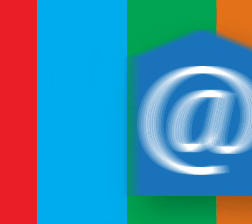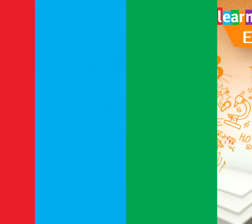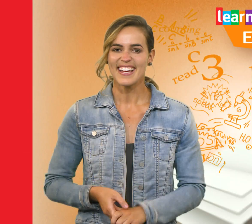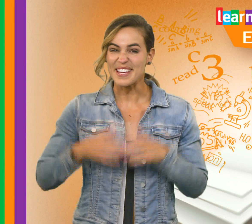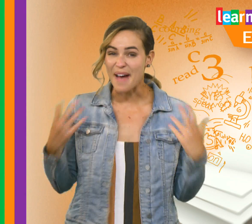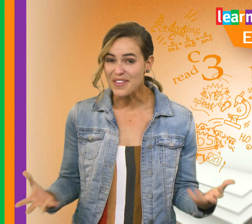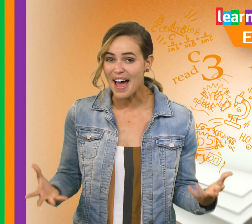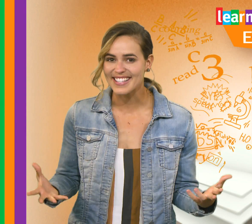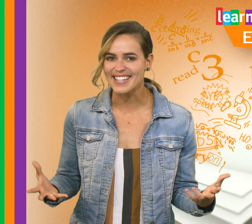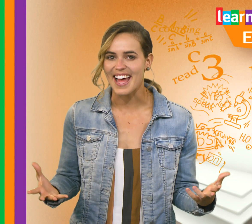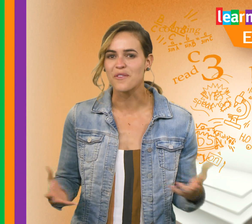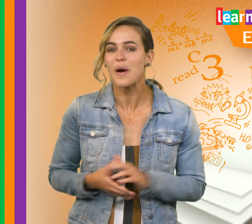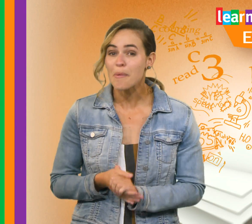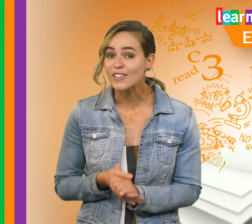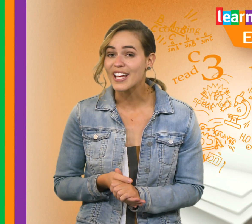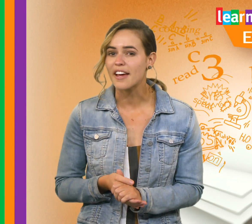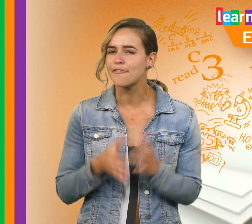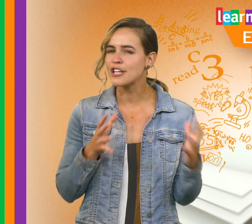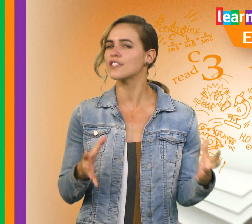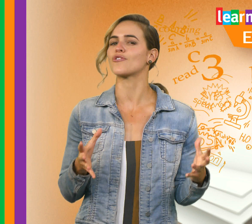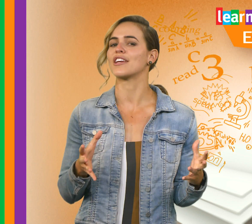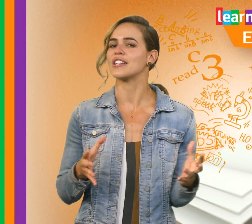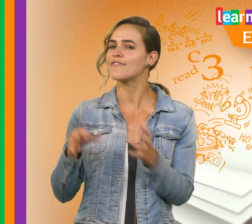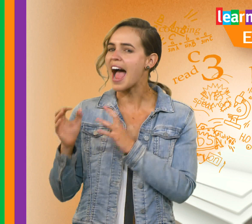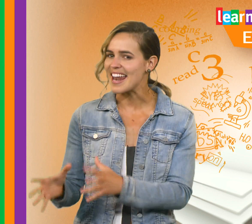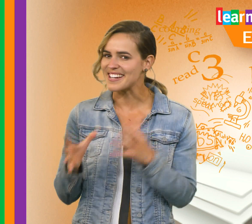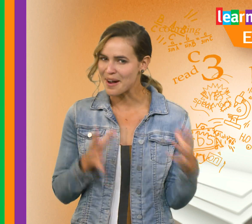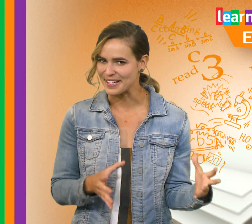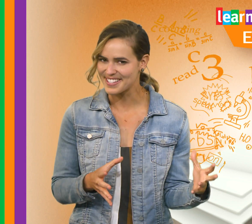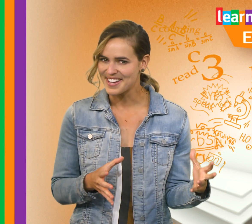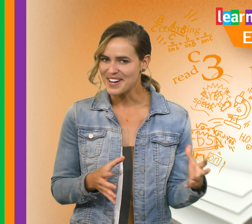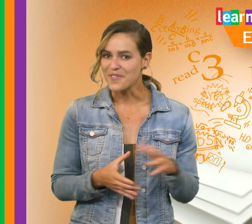In Mathematics today, we will be looking at efficient strategies for adding numbers.